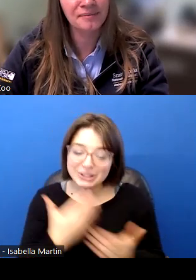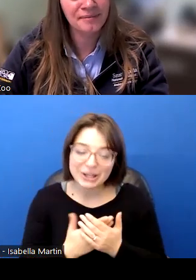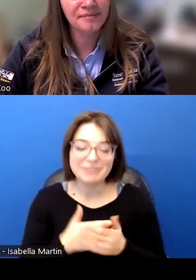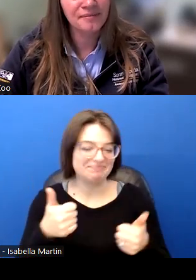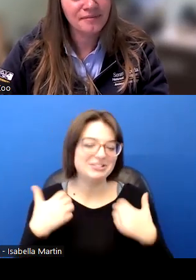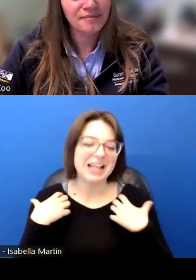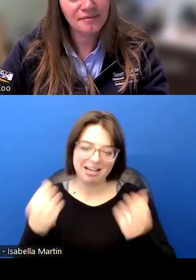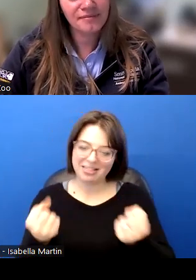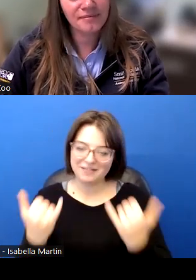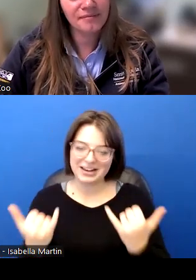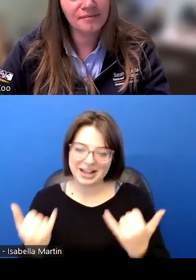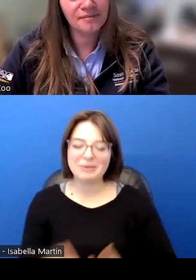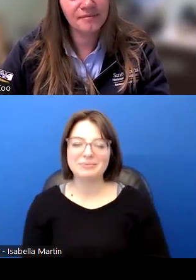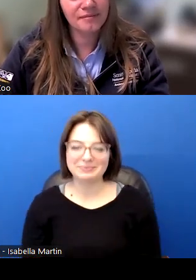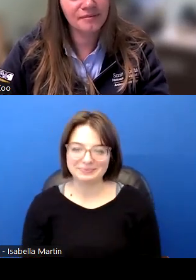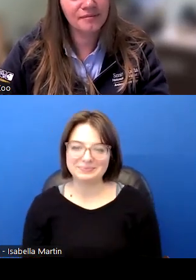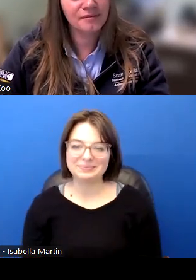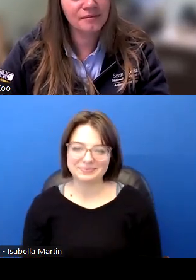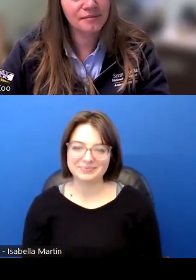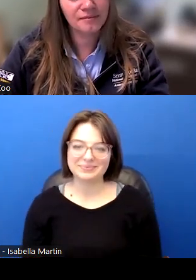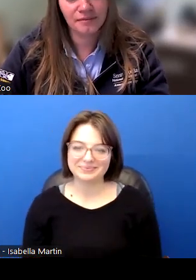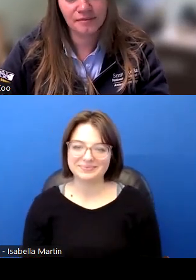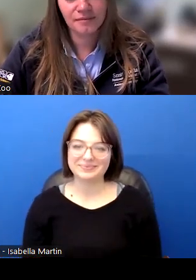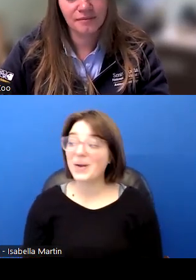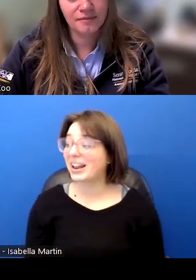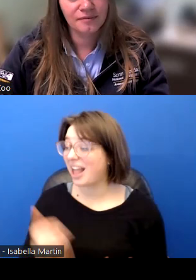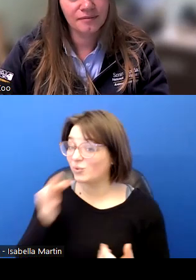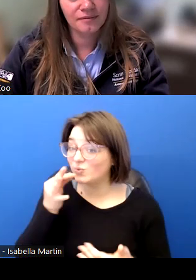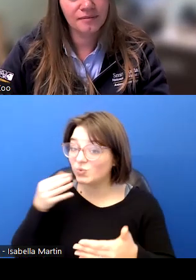Shellie: It's fantastic we are um approaching our Q&A time, but I do just want to